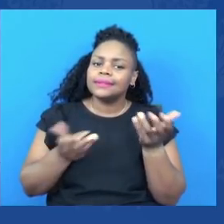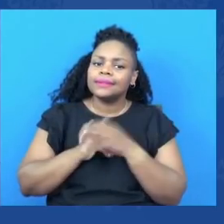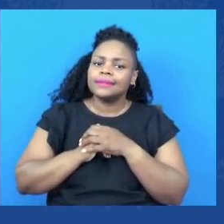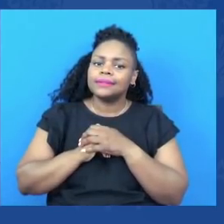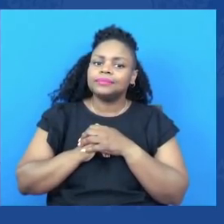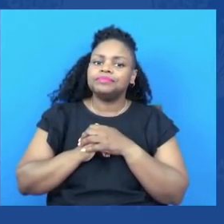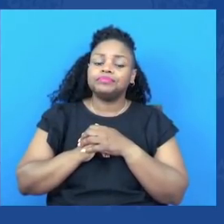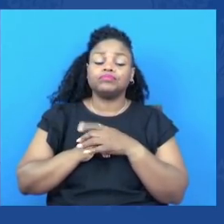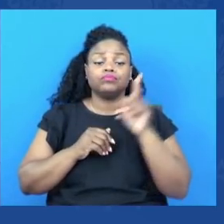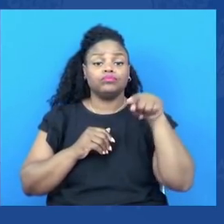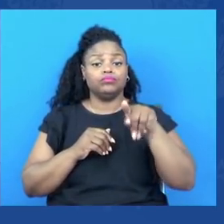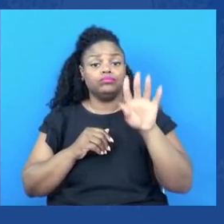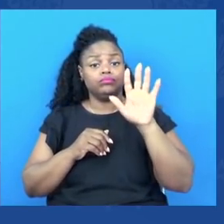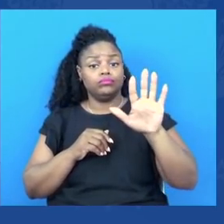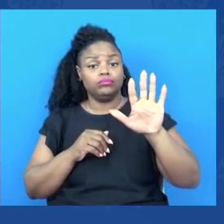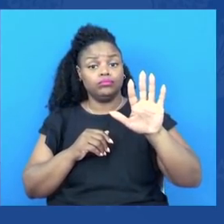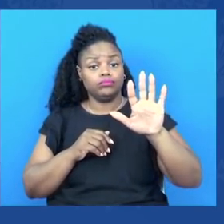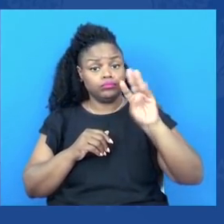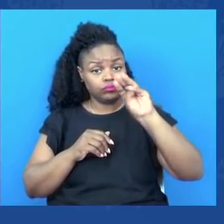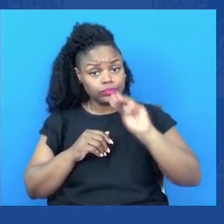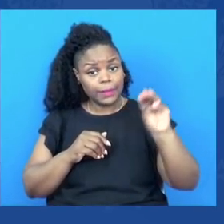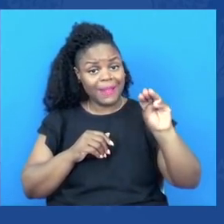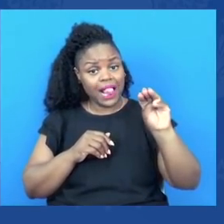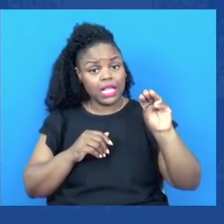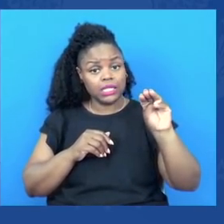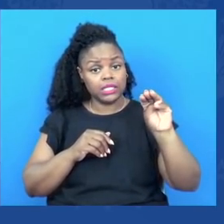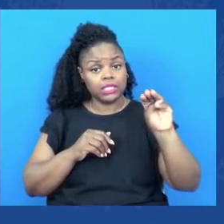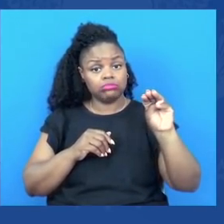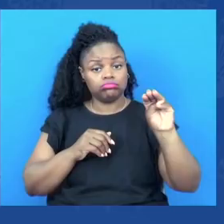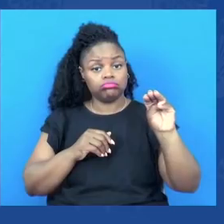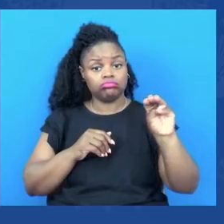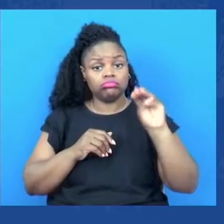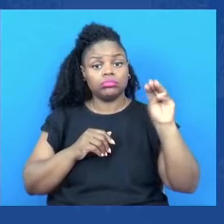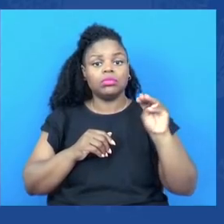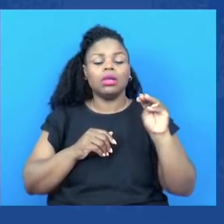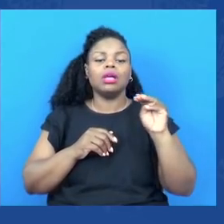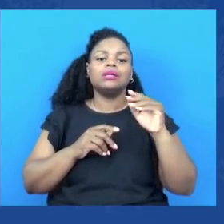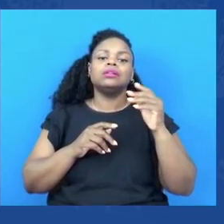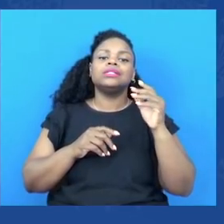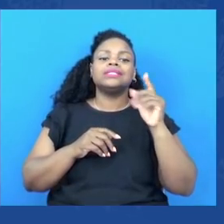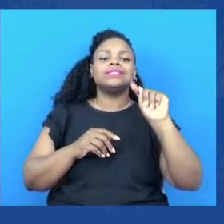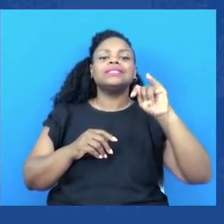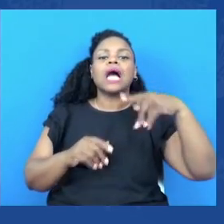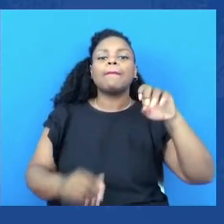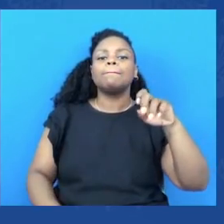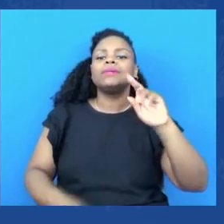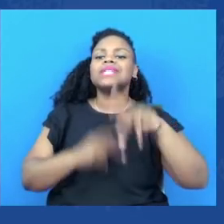And the outrageous cost, affecting everyone across the board, spanning every kind of condition and disease, is similar.